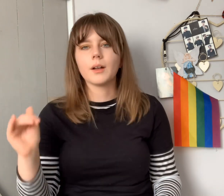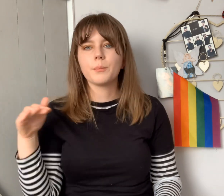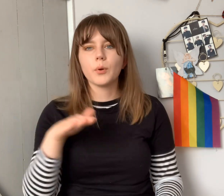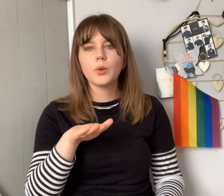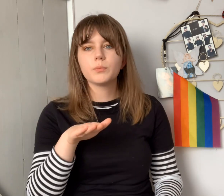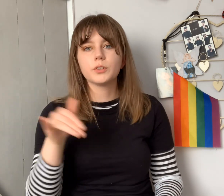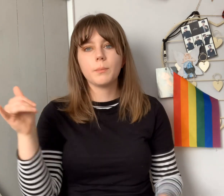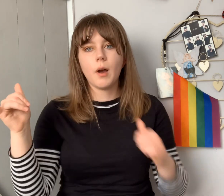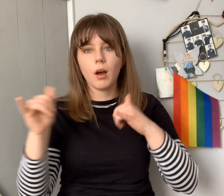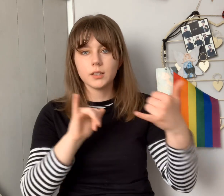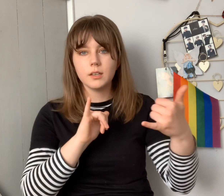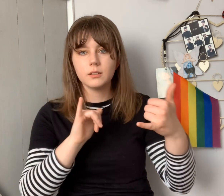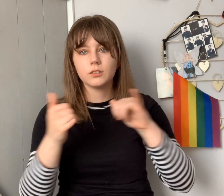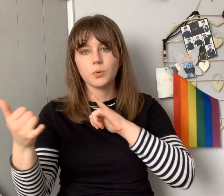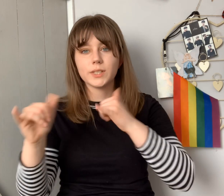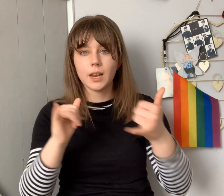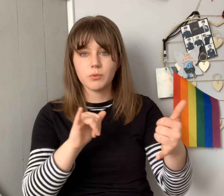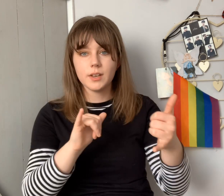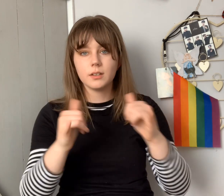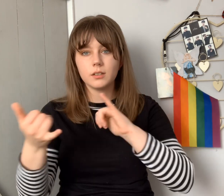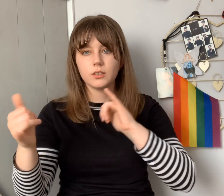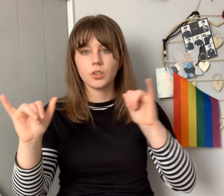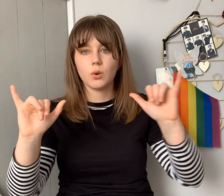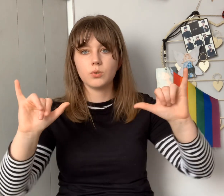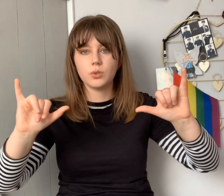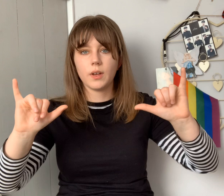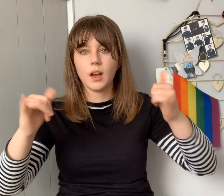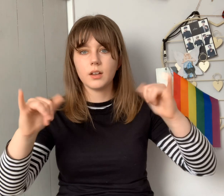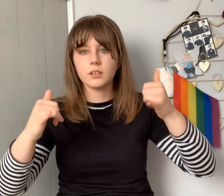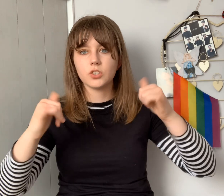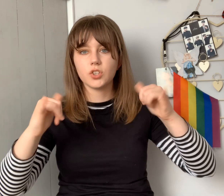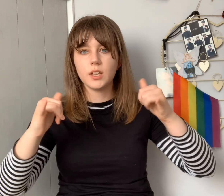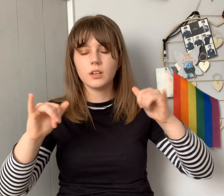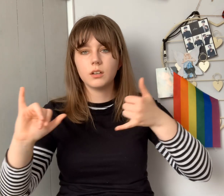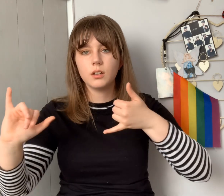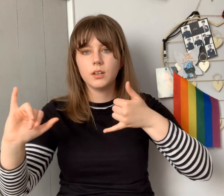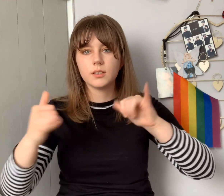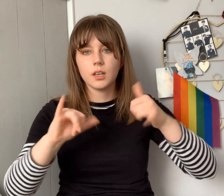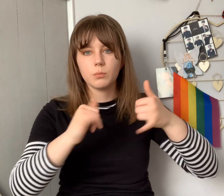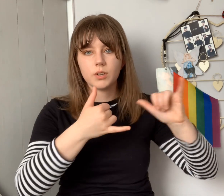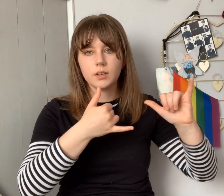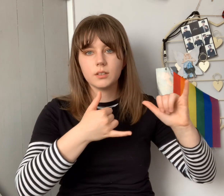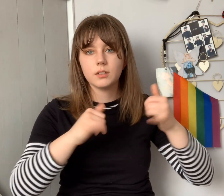"Pull up to the party" Celebrate, do that, shake, celebrate